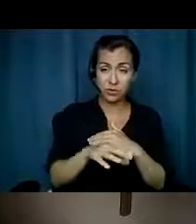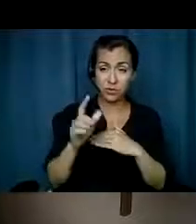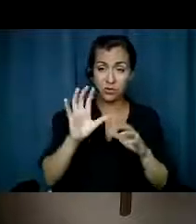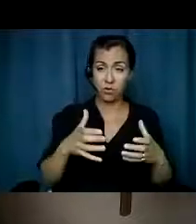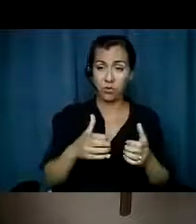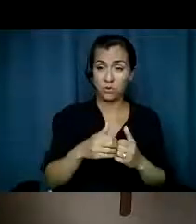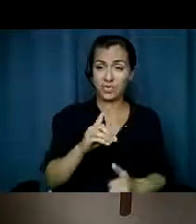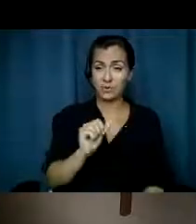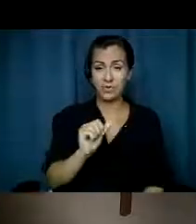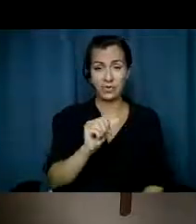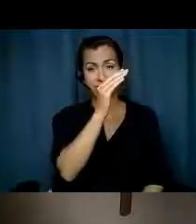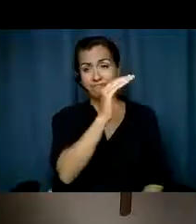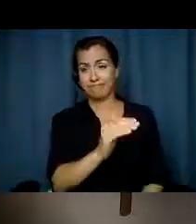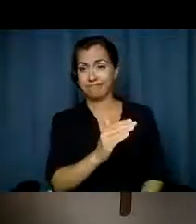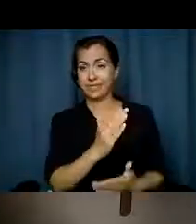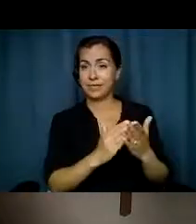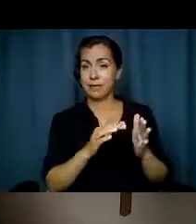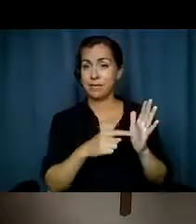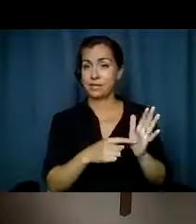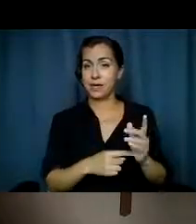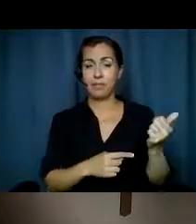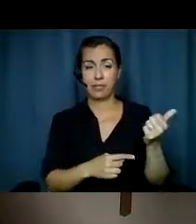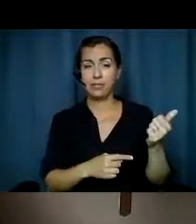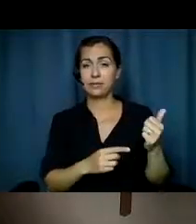and the chief sponsor in the U.S. Senate. So I've been able to work with him